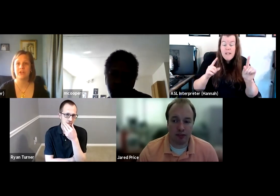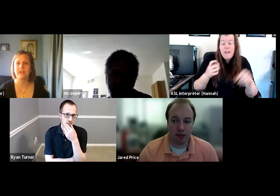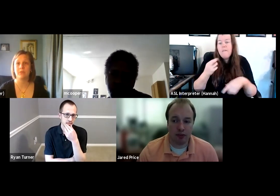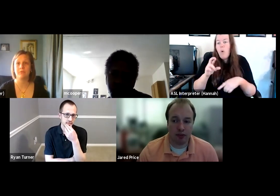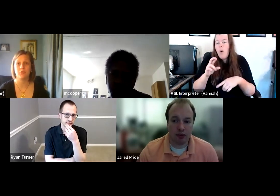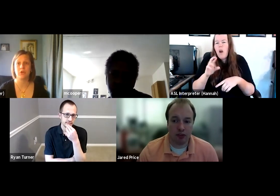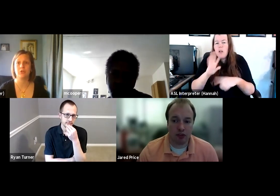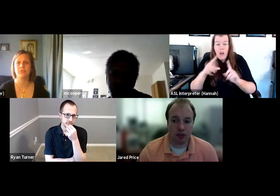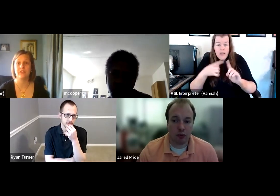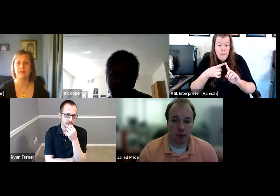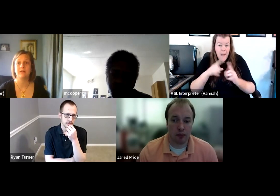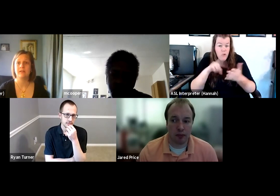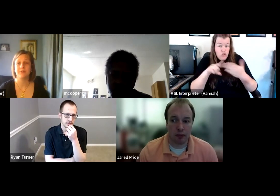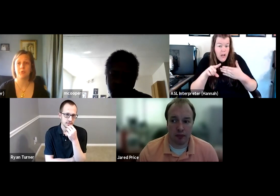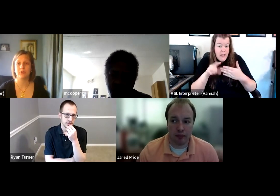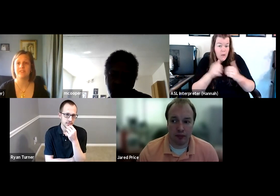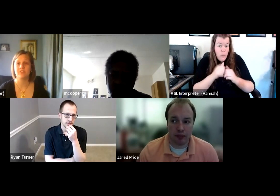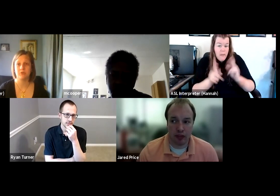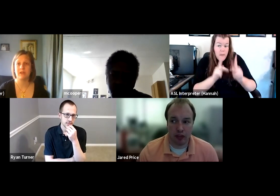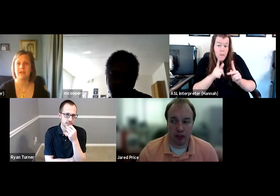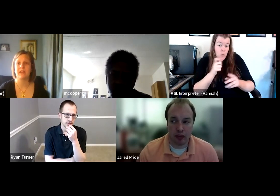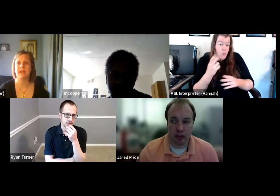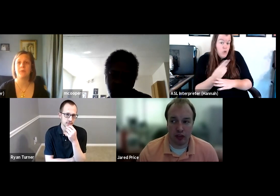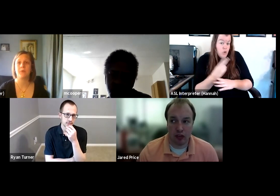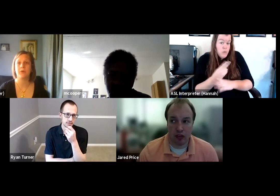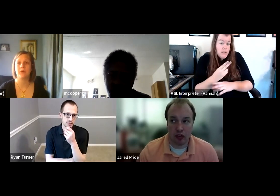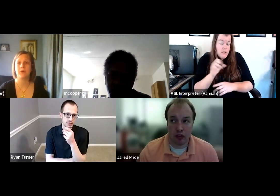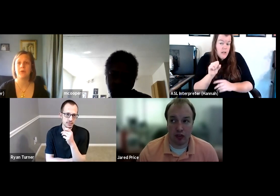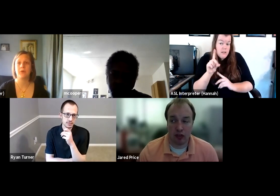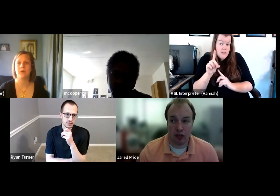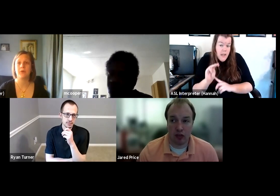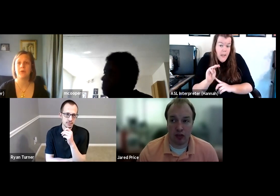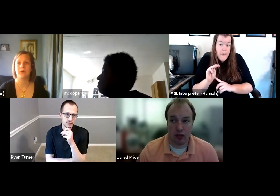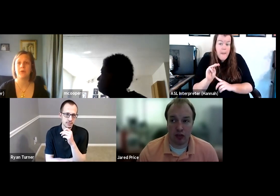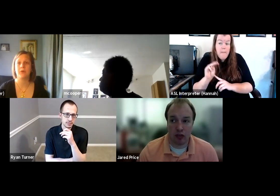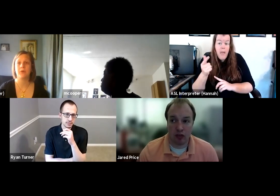checking in with folks who are using supported decision-making or LRAs to see how they're doing?